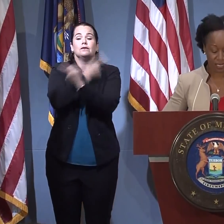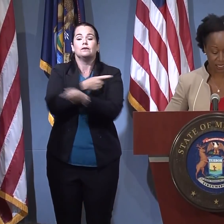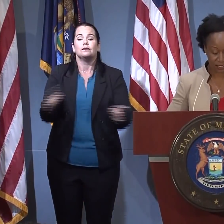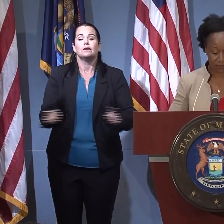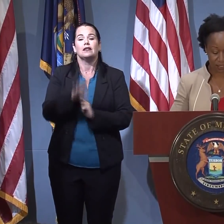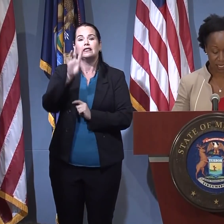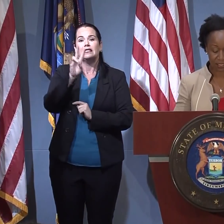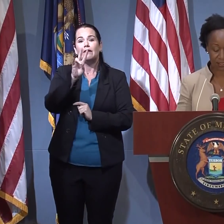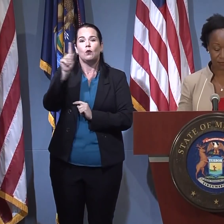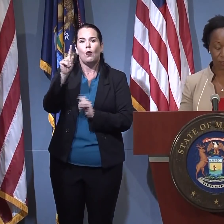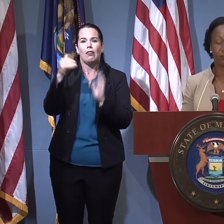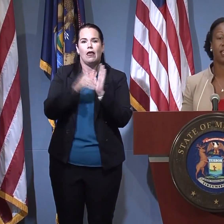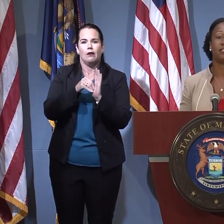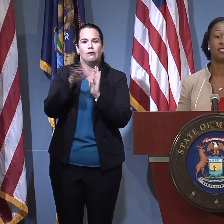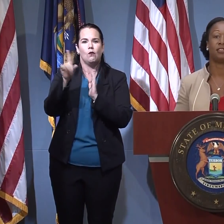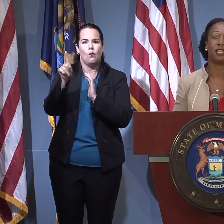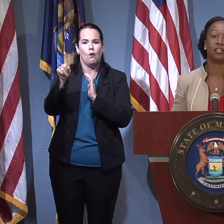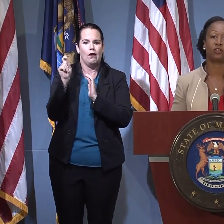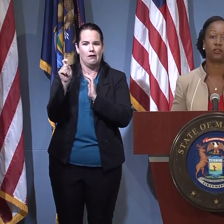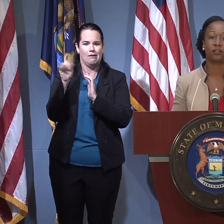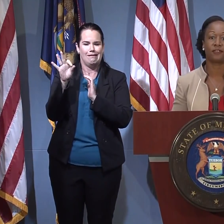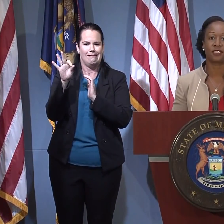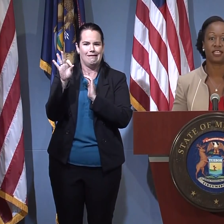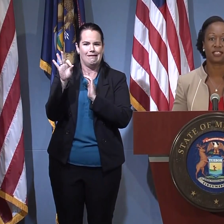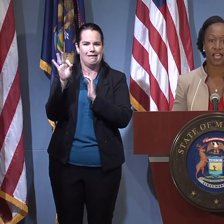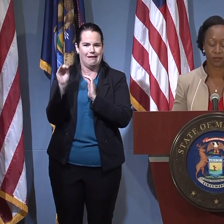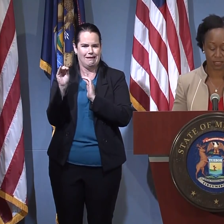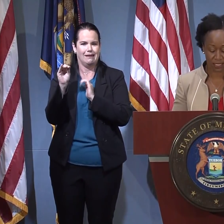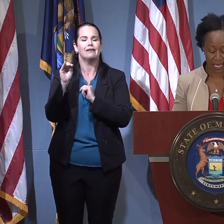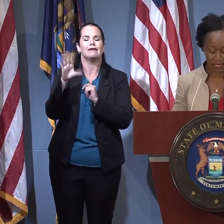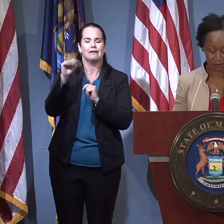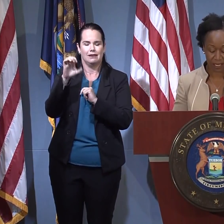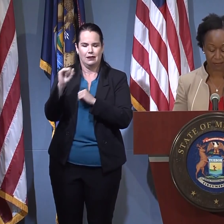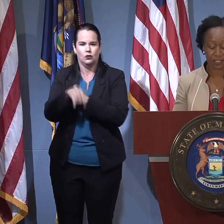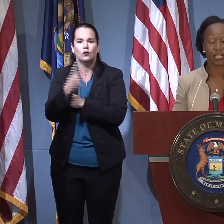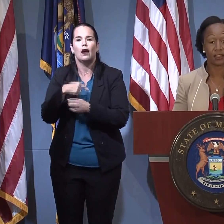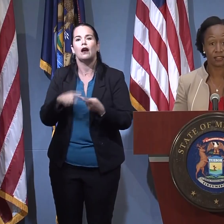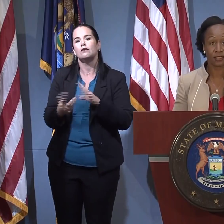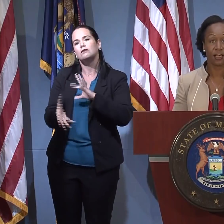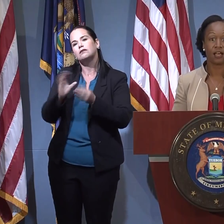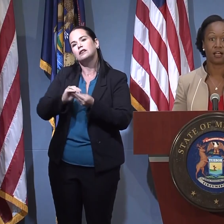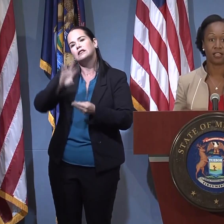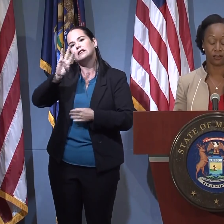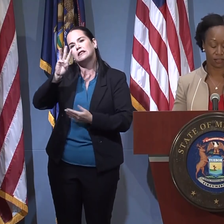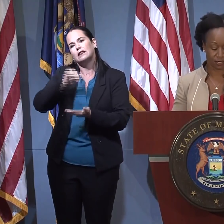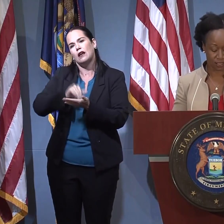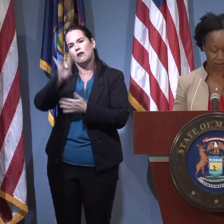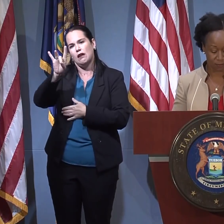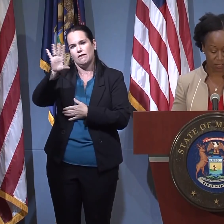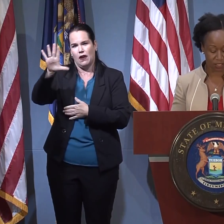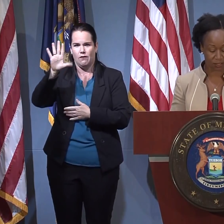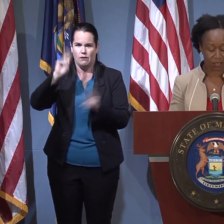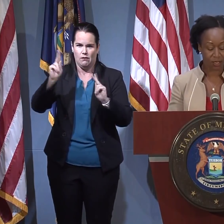THANKTHANK YOU, GOVERNOR, LIEUTENANT GOVERNOR. SO TODAY WE ANNOUNCED 71197